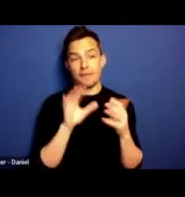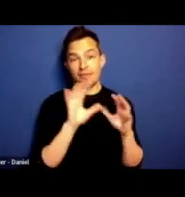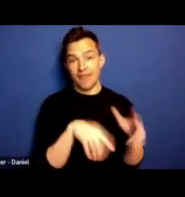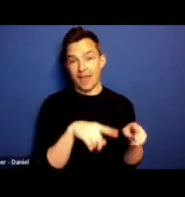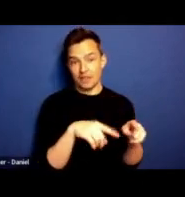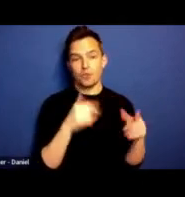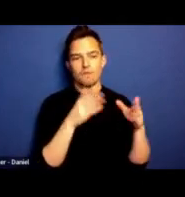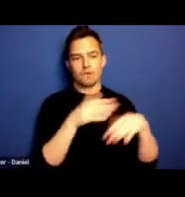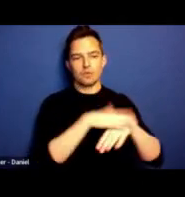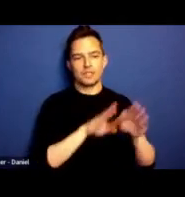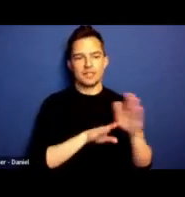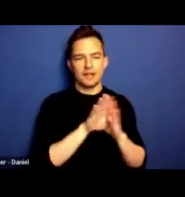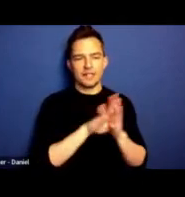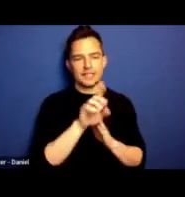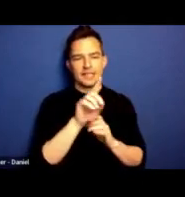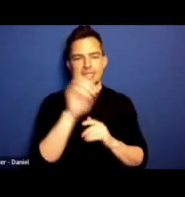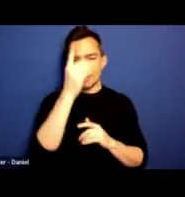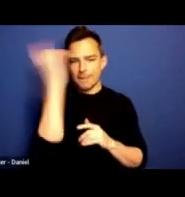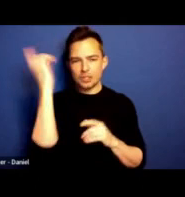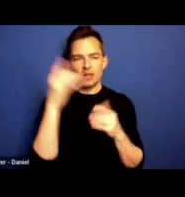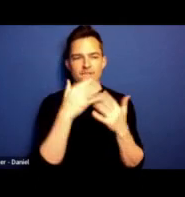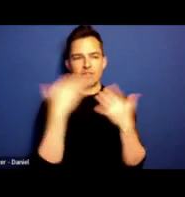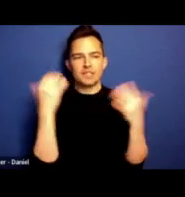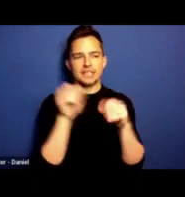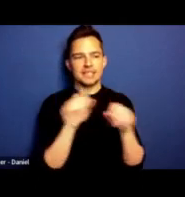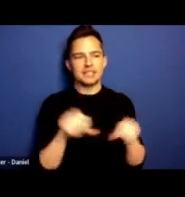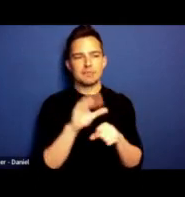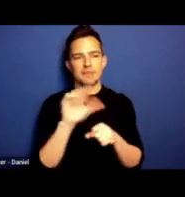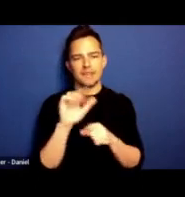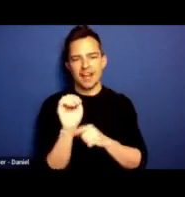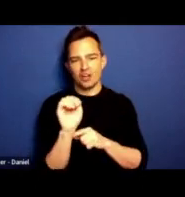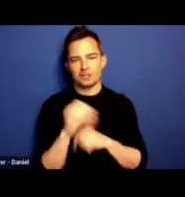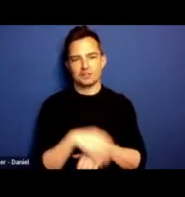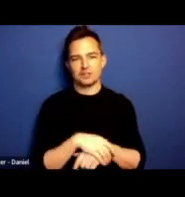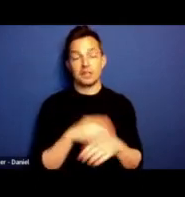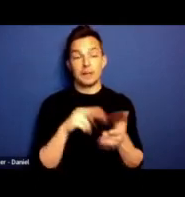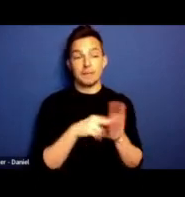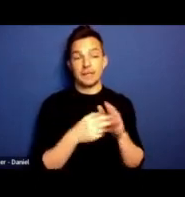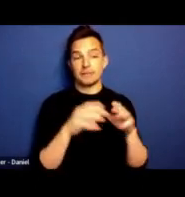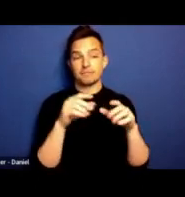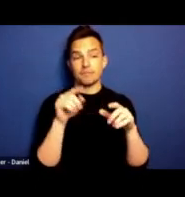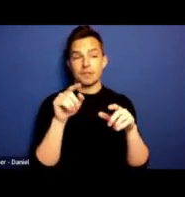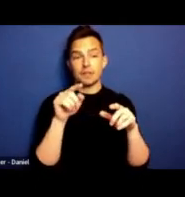developing dementia friendly systems of care so that entities throughout the communities know